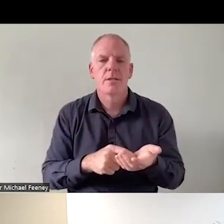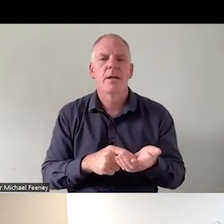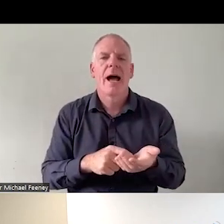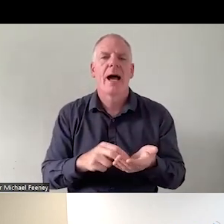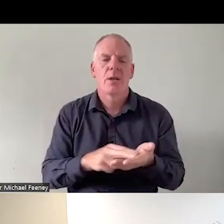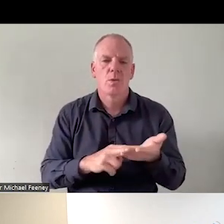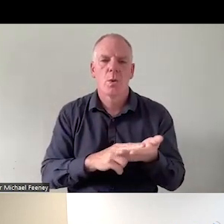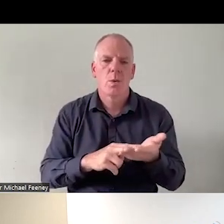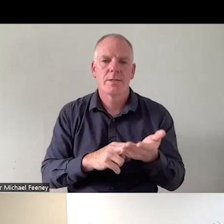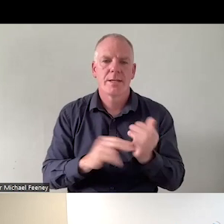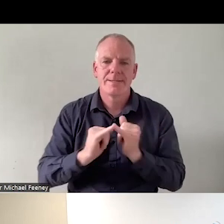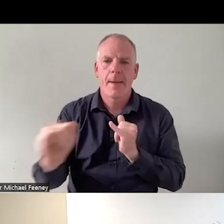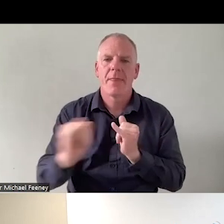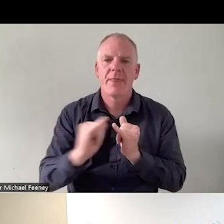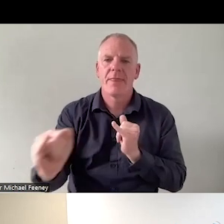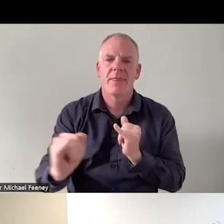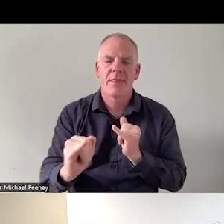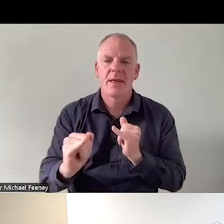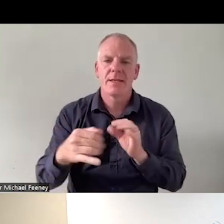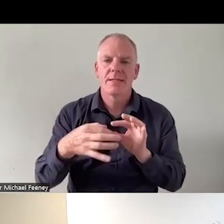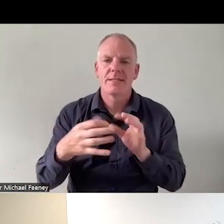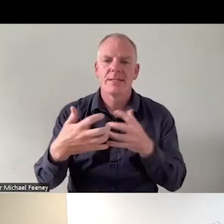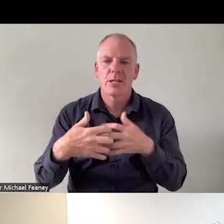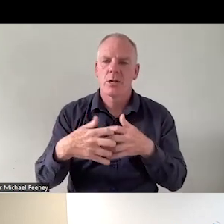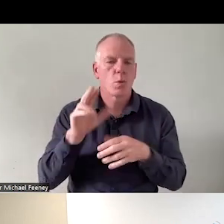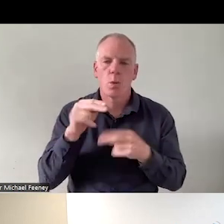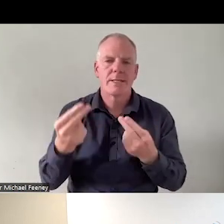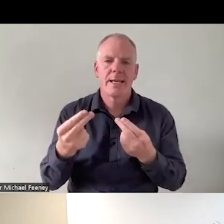so you don't need to worry about wireless interference to other things or into it,